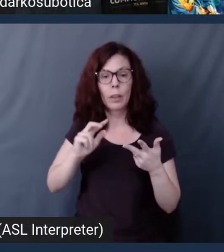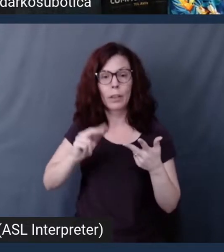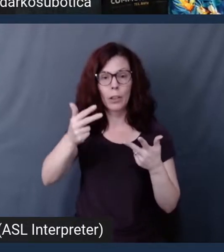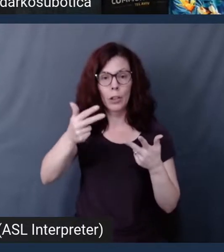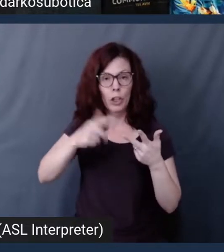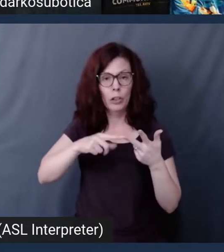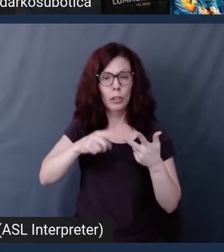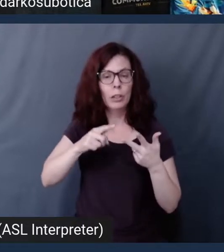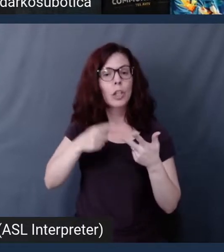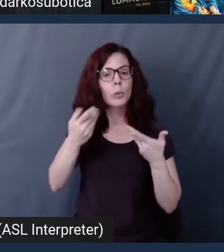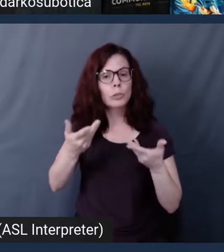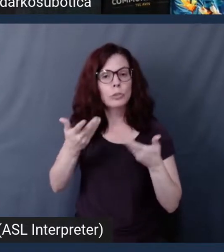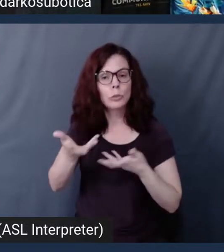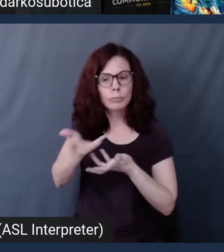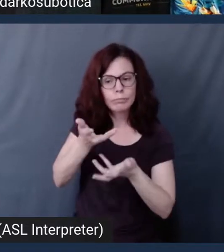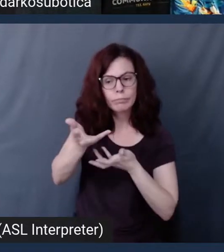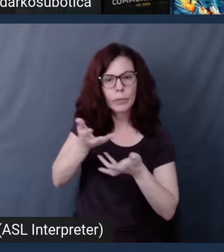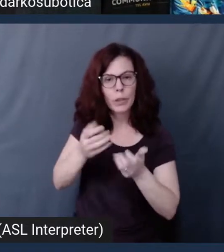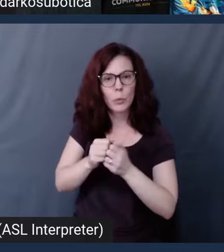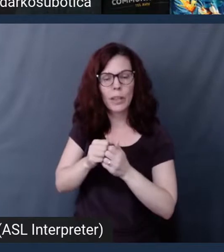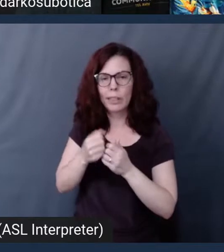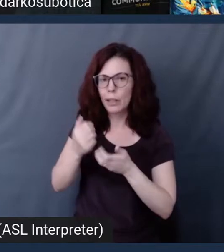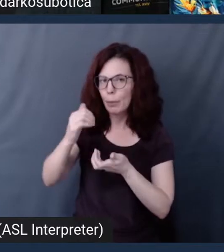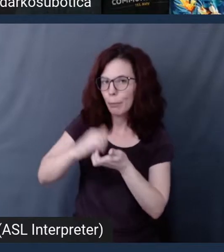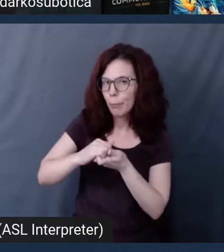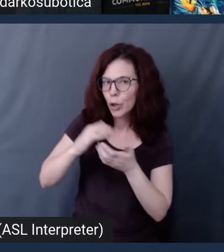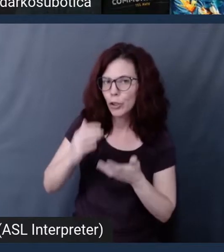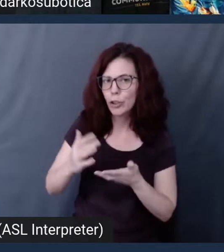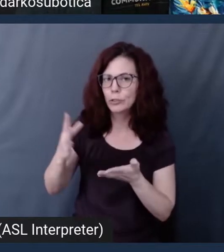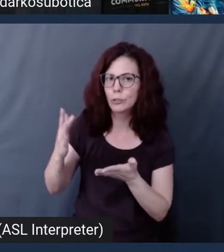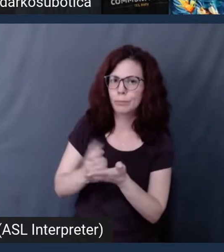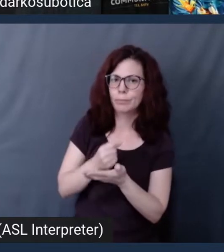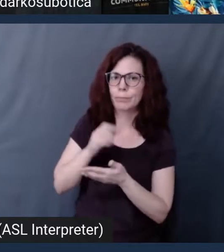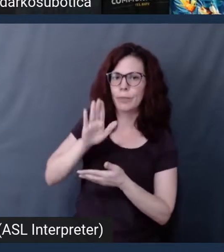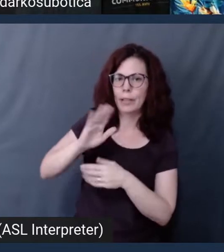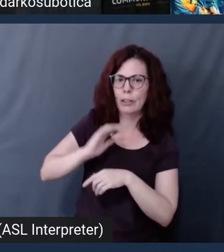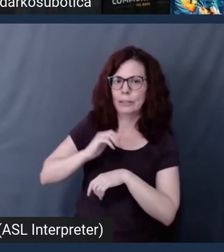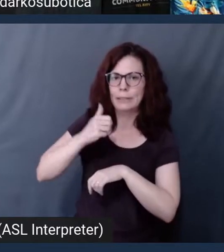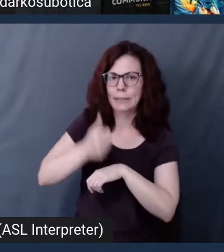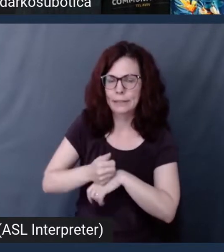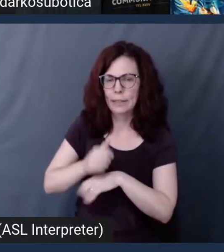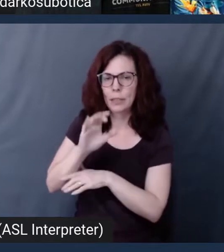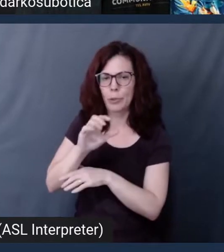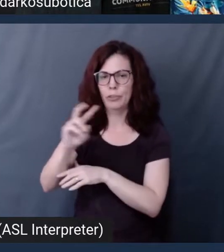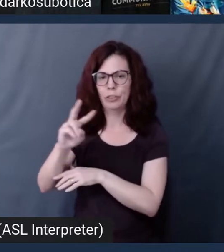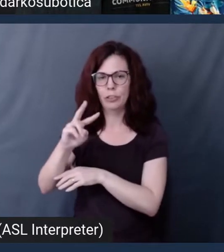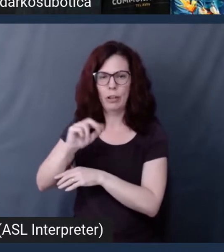to engage with one of our many partners to leverage one of their existing computer vision applications that can solve